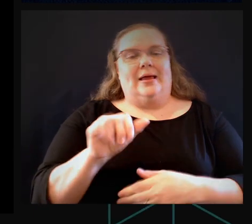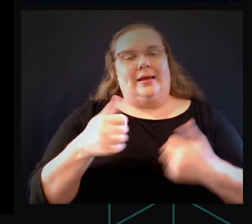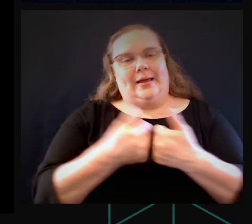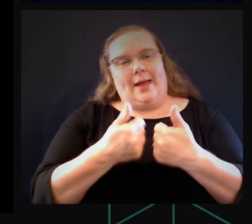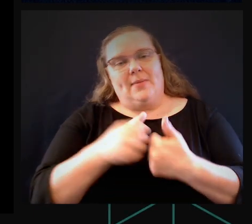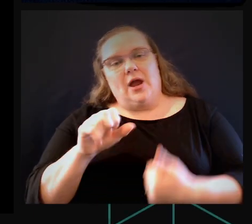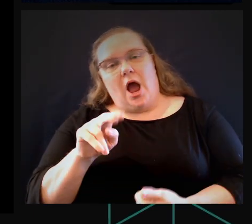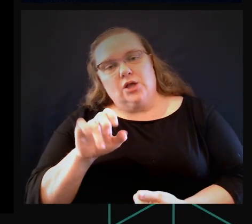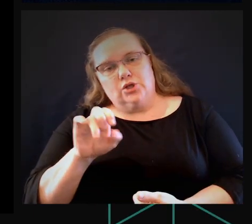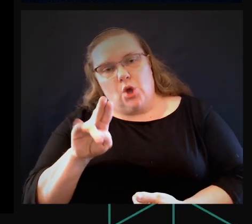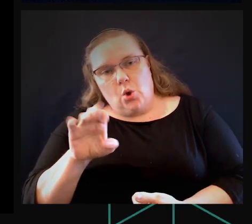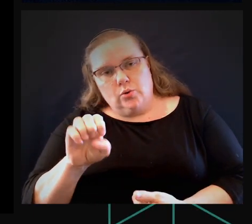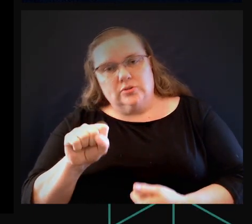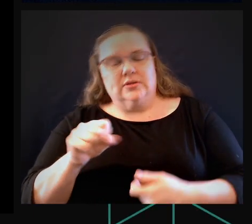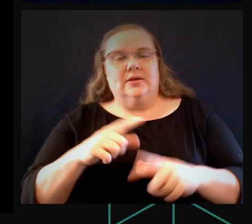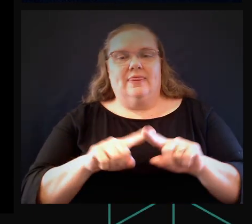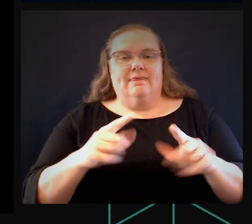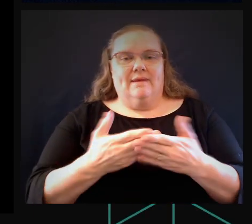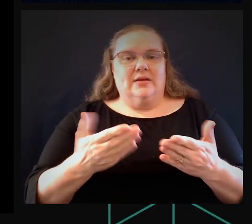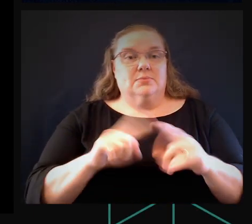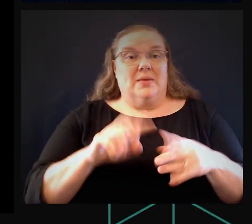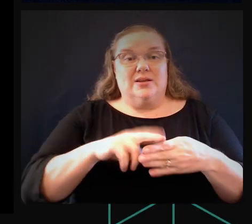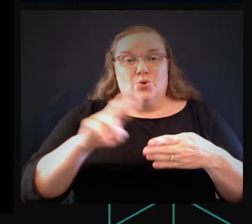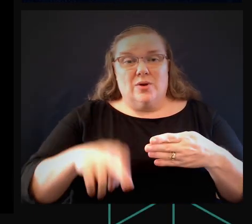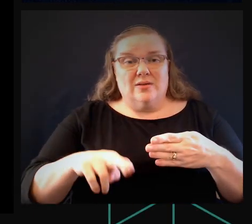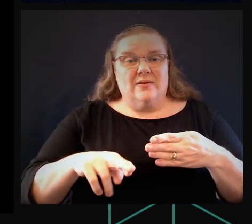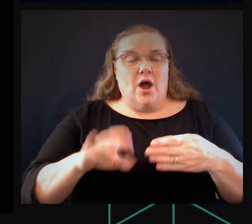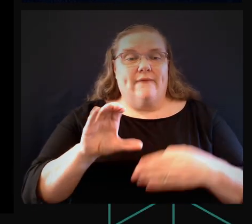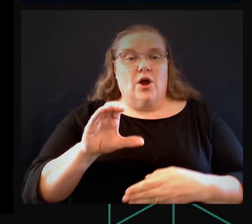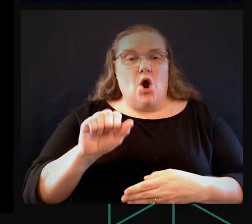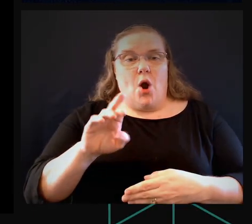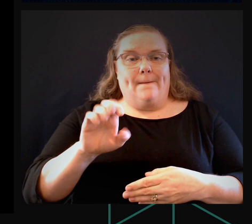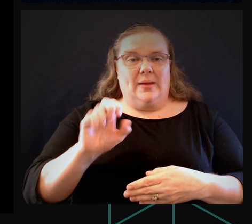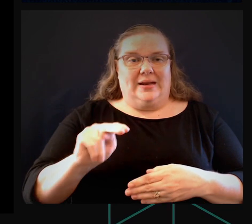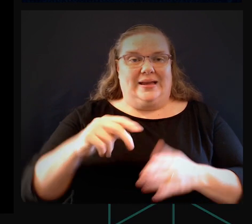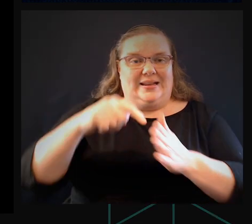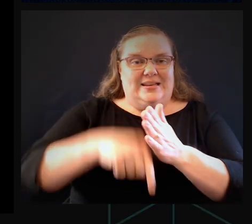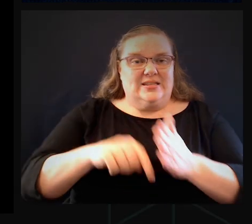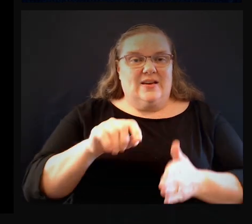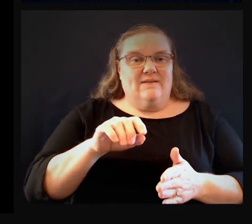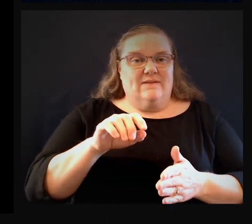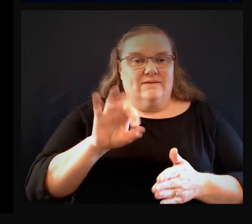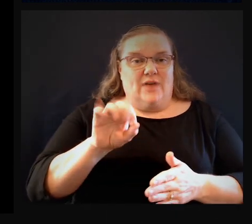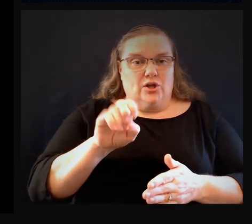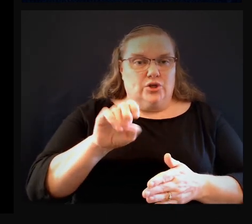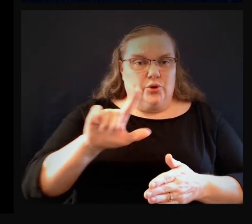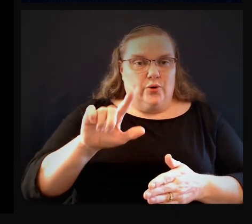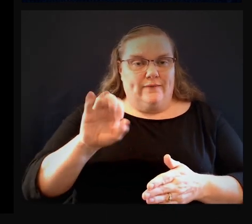is sourced from a combination of carbon-intensive fossil fuels and renewable energy. In the case of gaming,